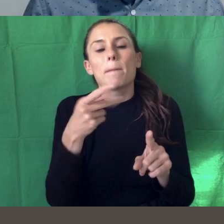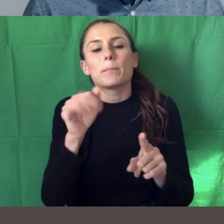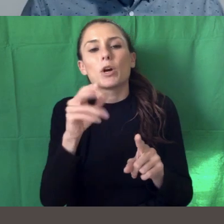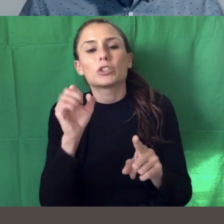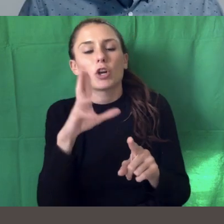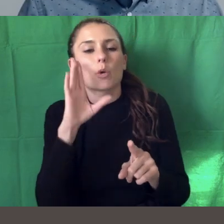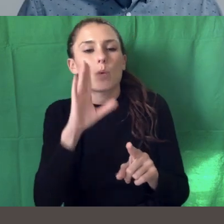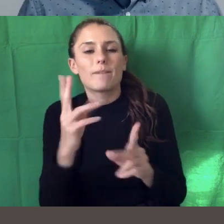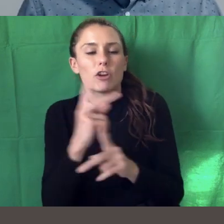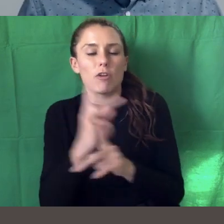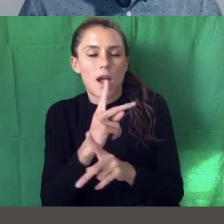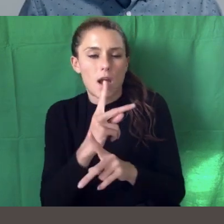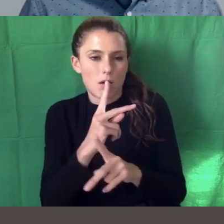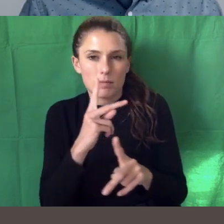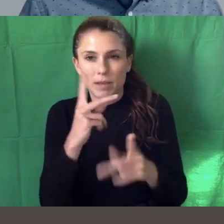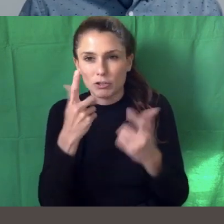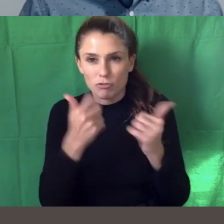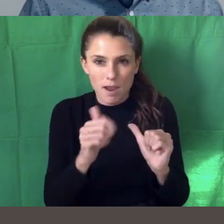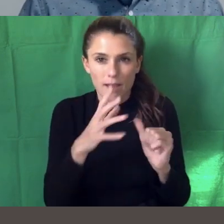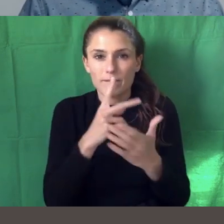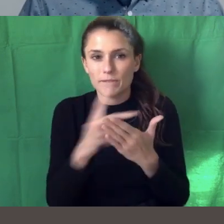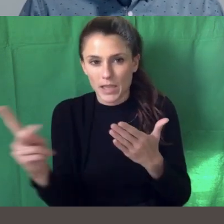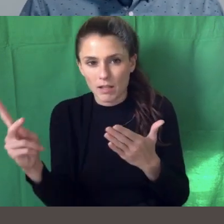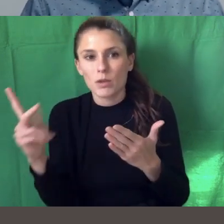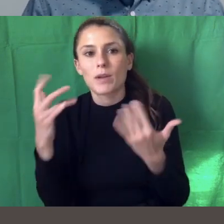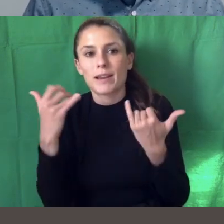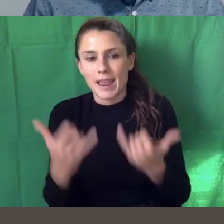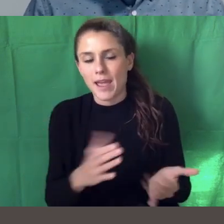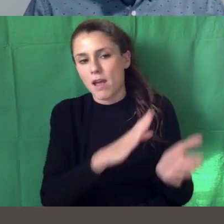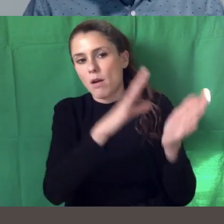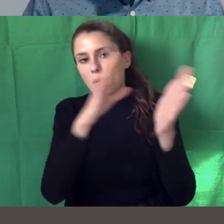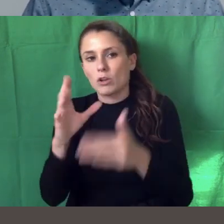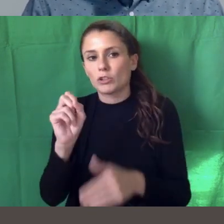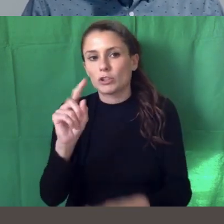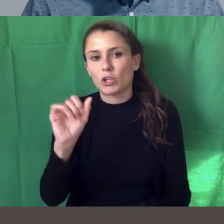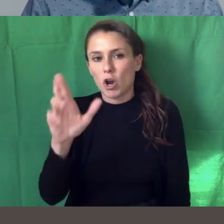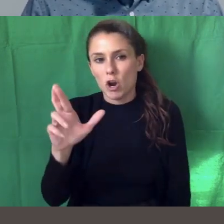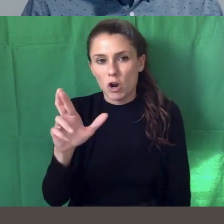by trying and failing to match that rule. Instead, we'll jump to star expressions.